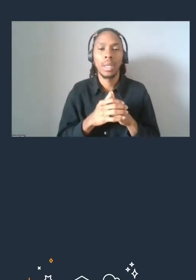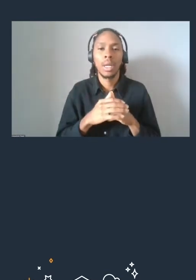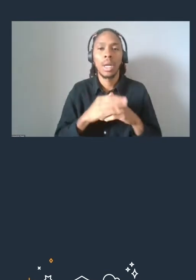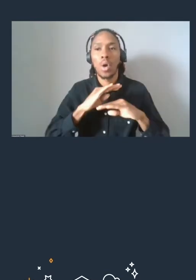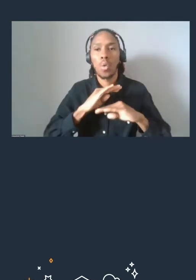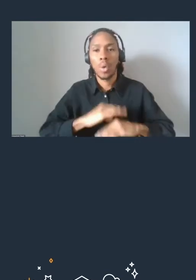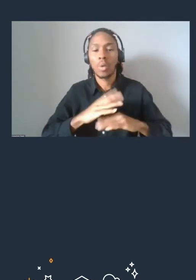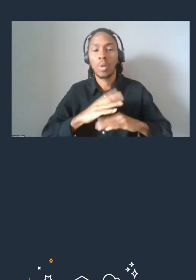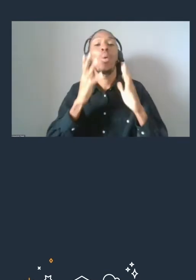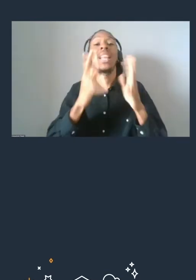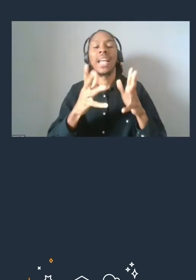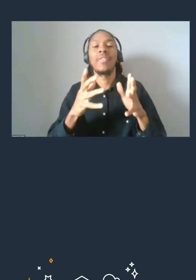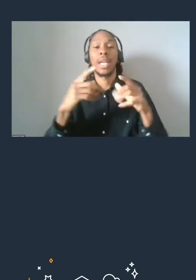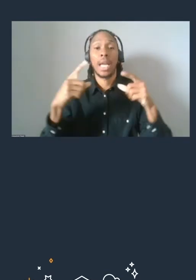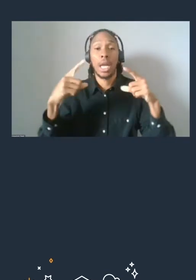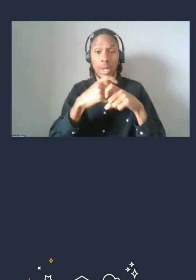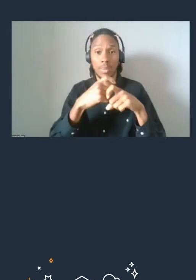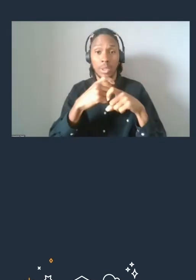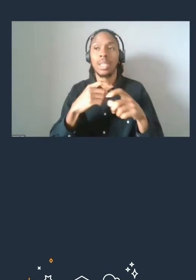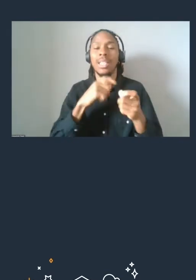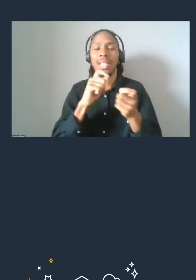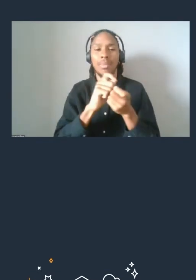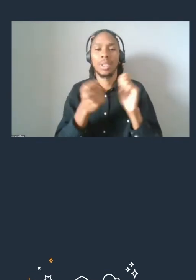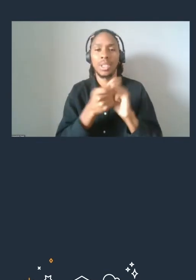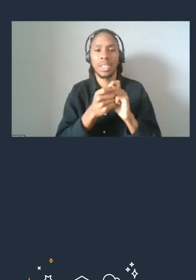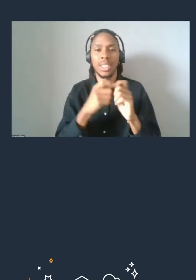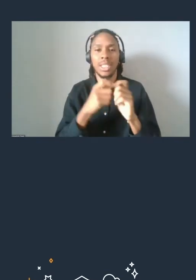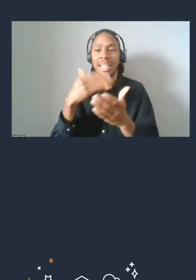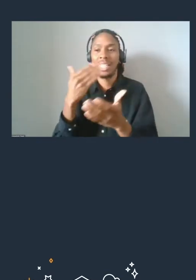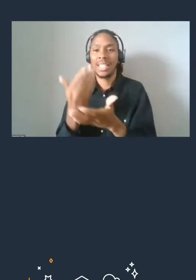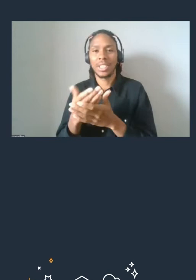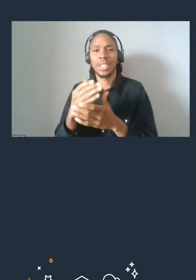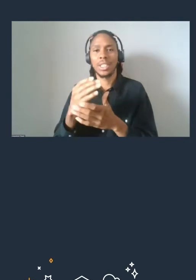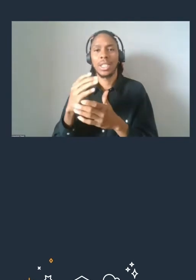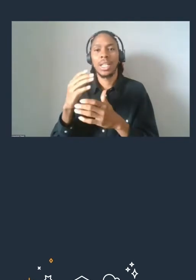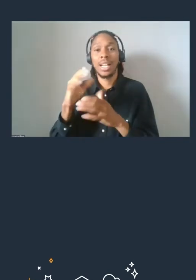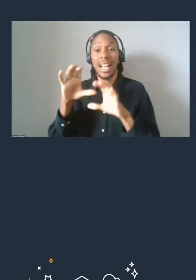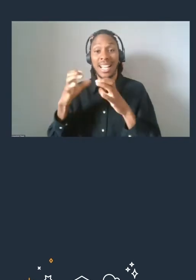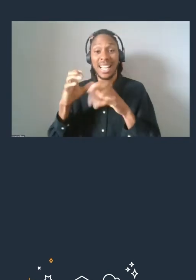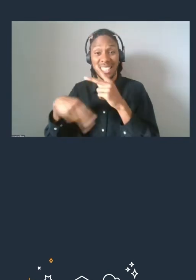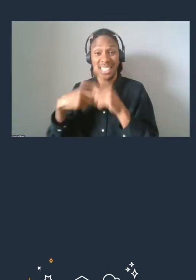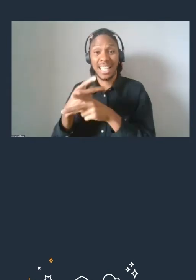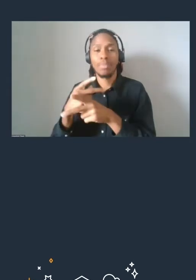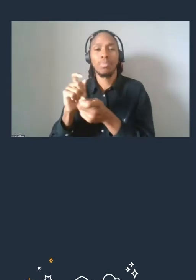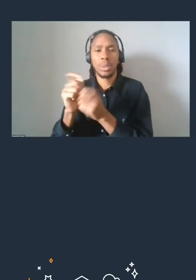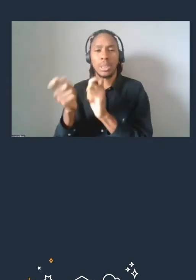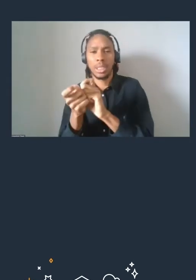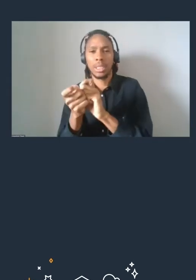and I'm gonna change my destination storage class type. So these are my infrequently accessed data,